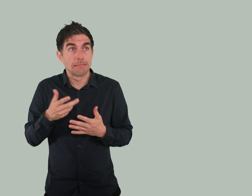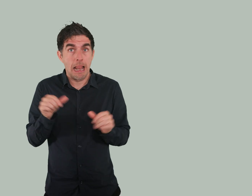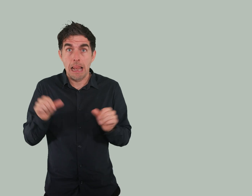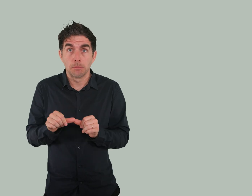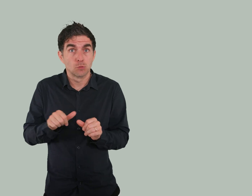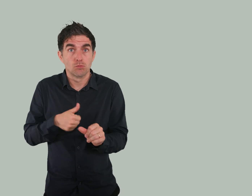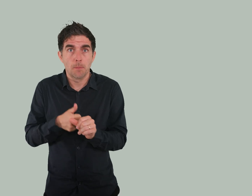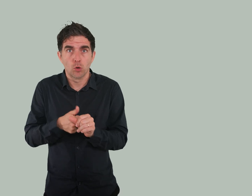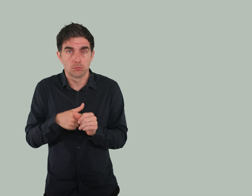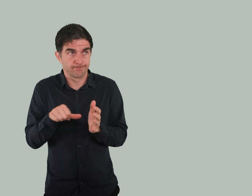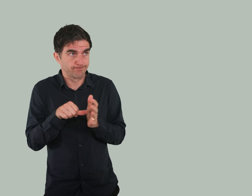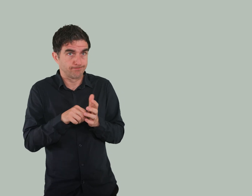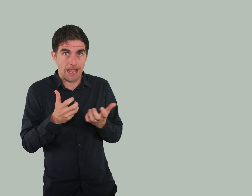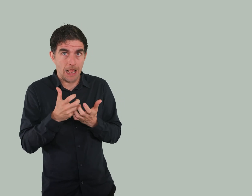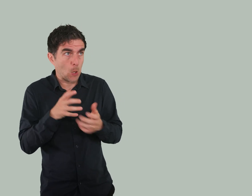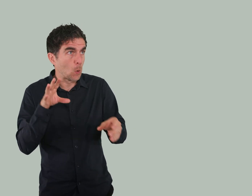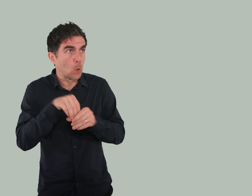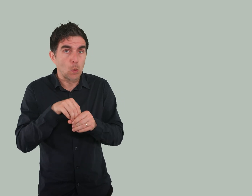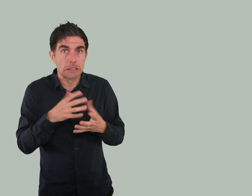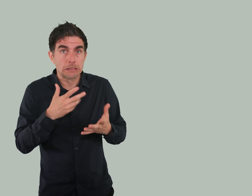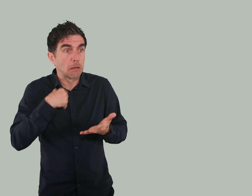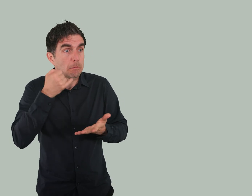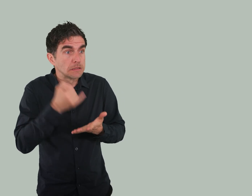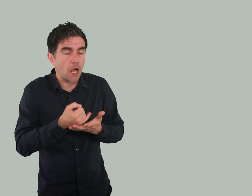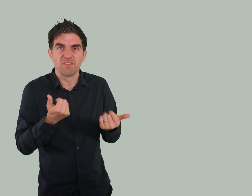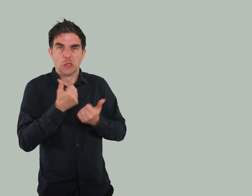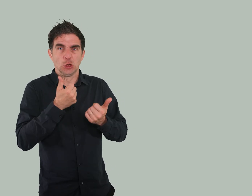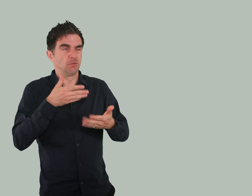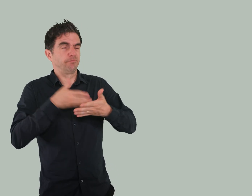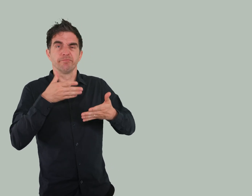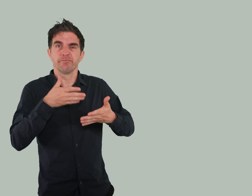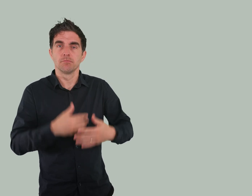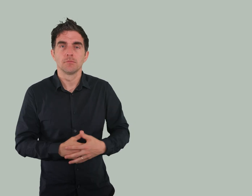or limited support in navigating the labour market.